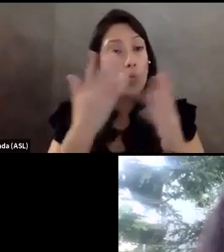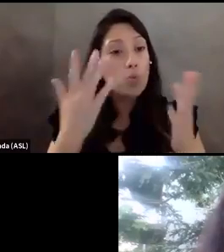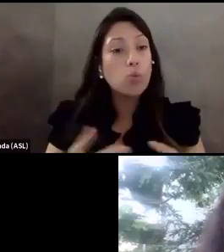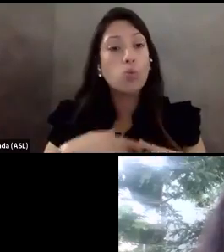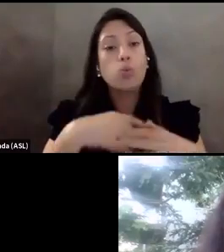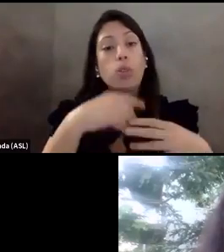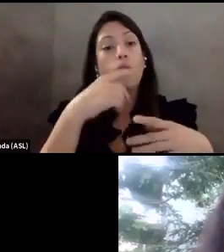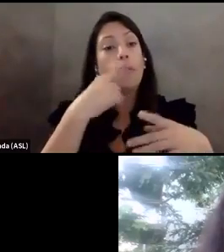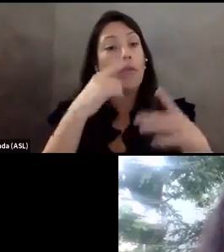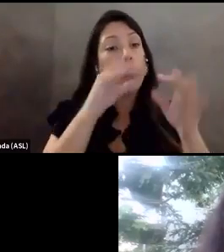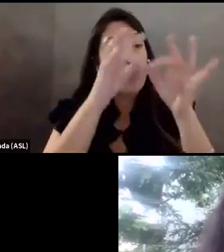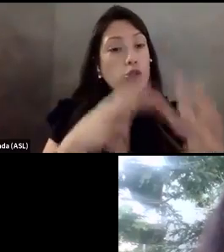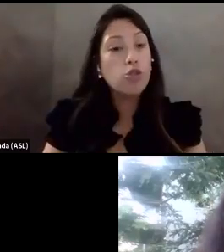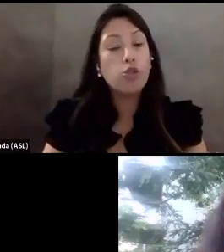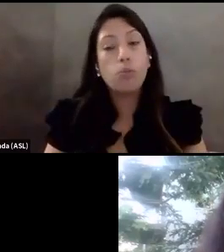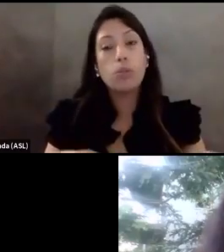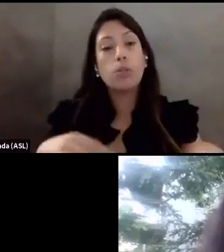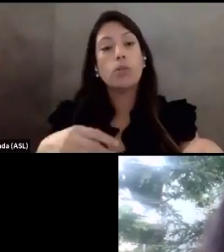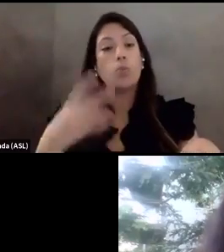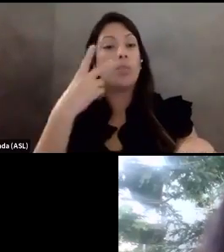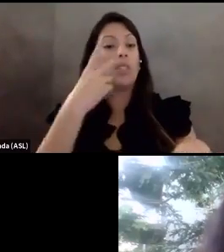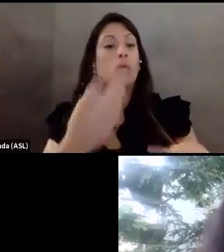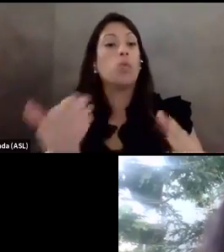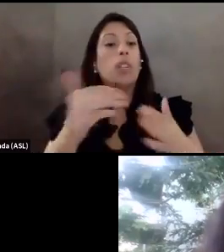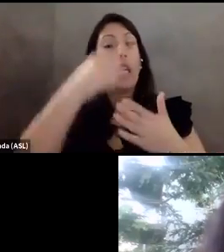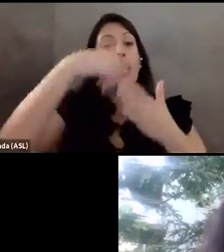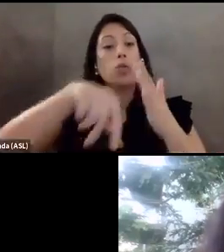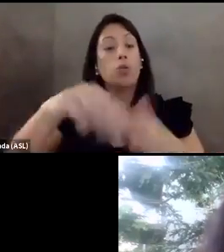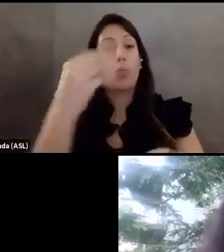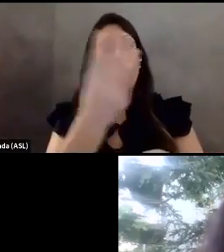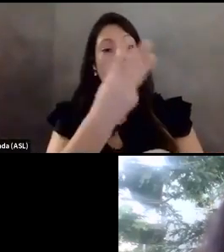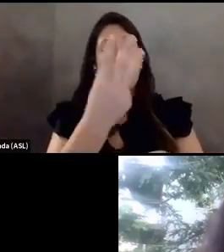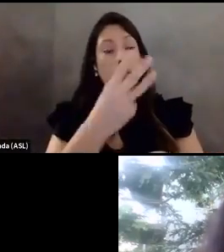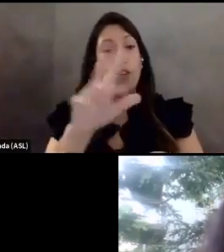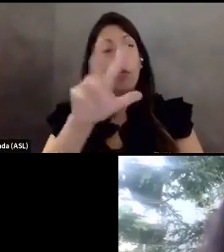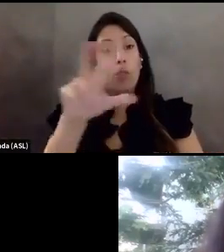And we will see you again next Wednesday at three thirty. Thank you all.